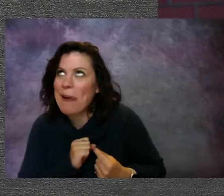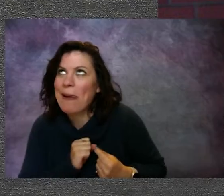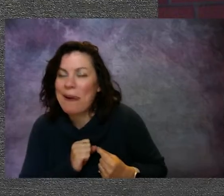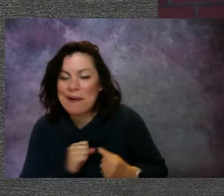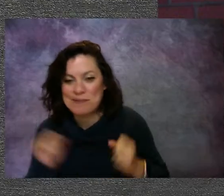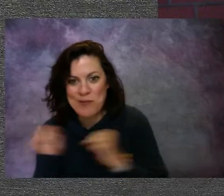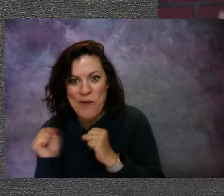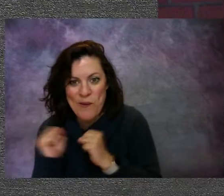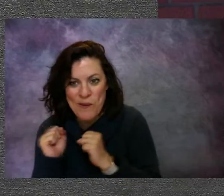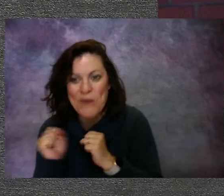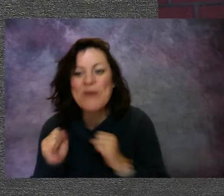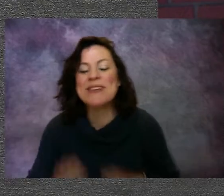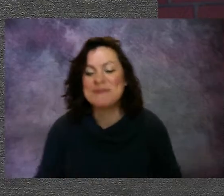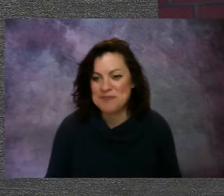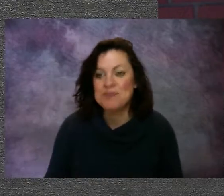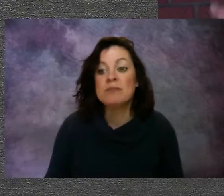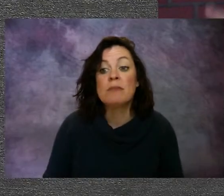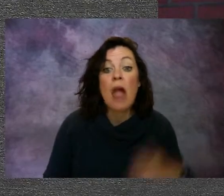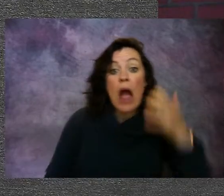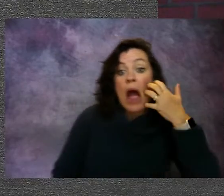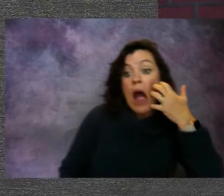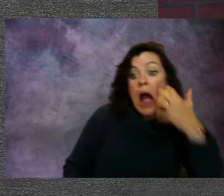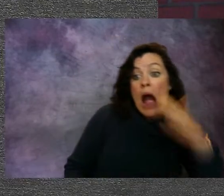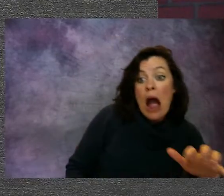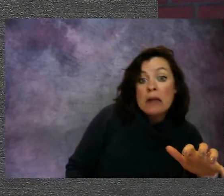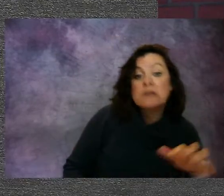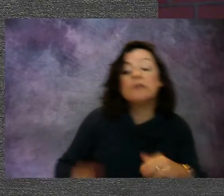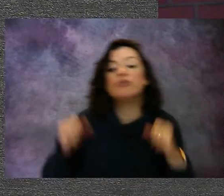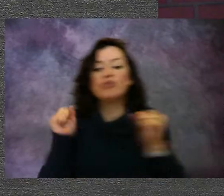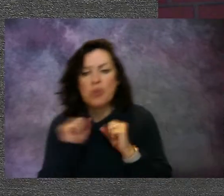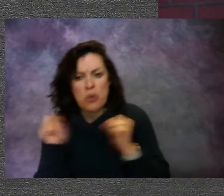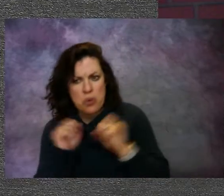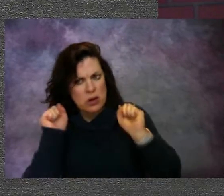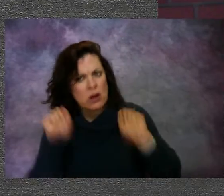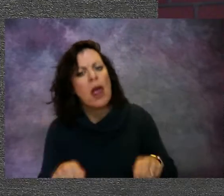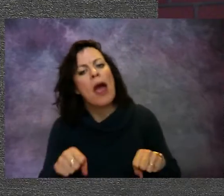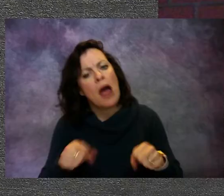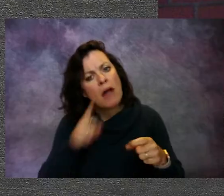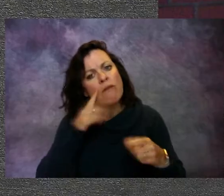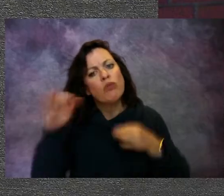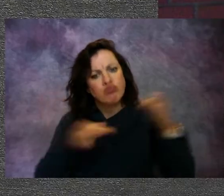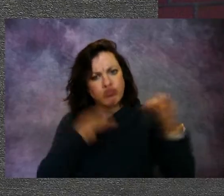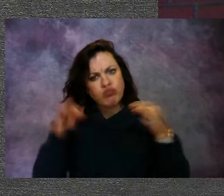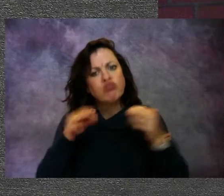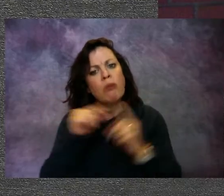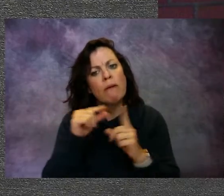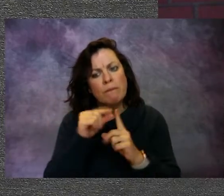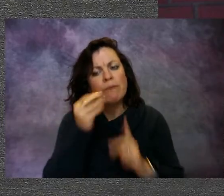So, hot and cold are the words we're talking about, so we can use them to describe foods,